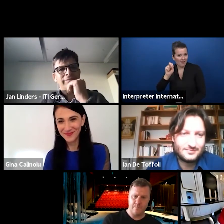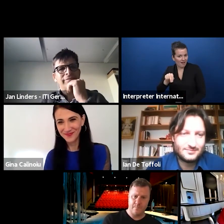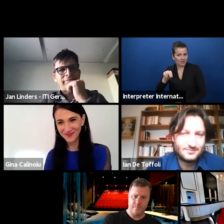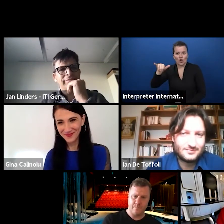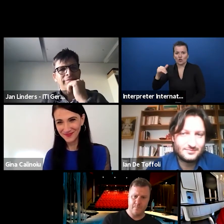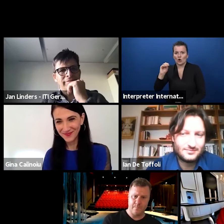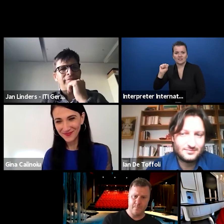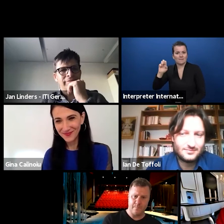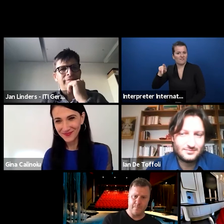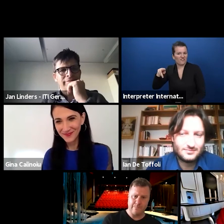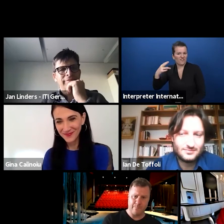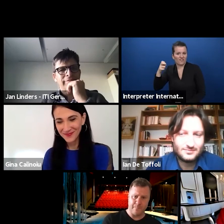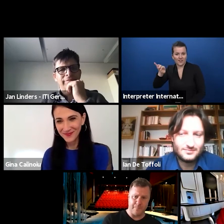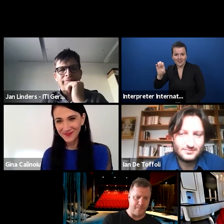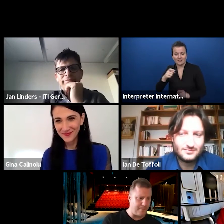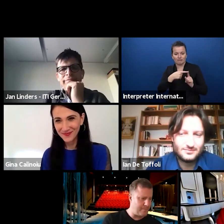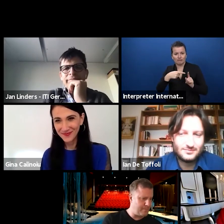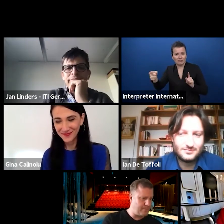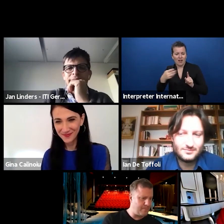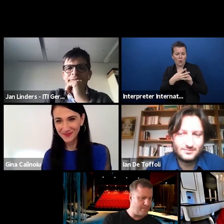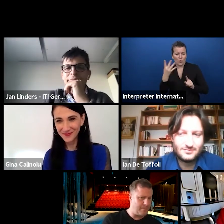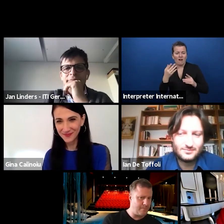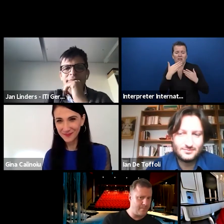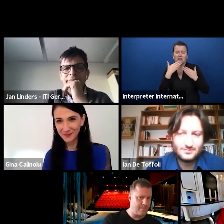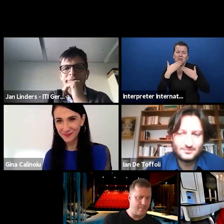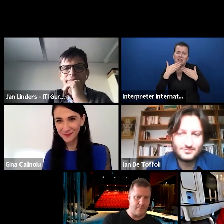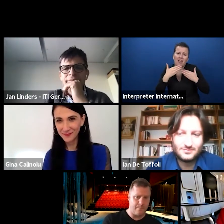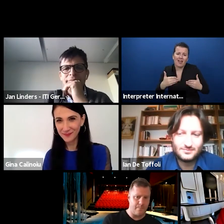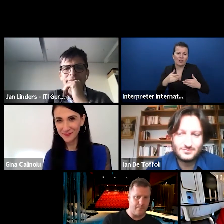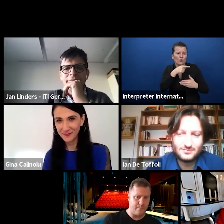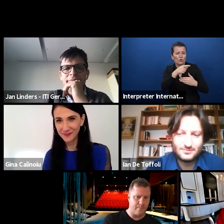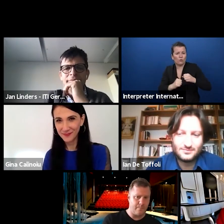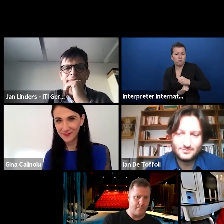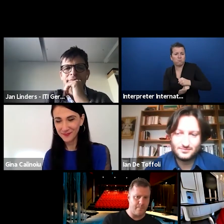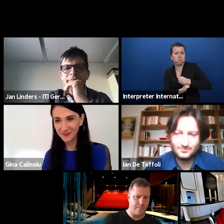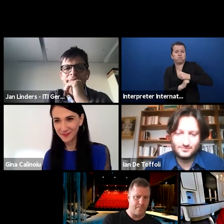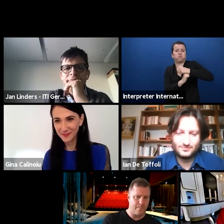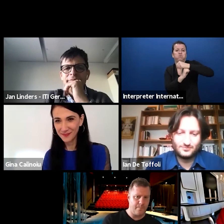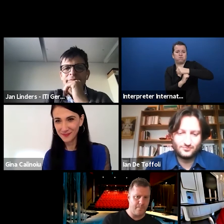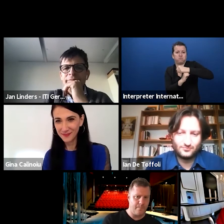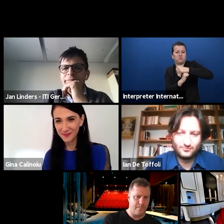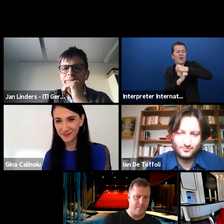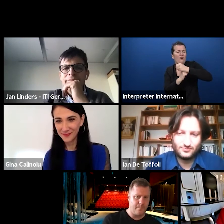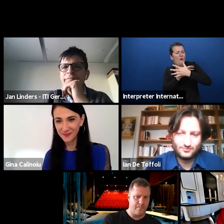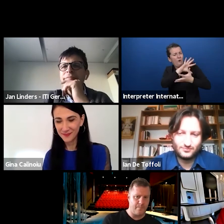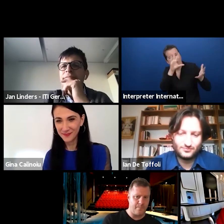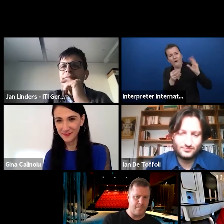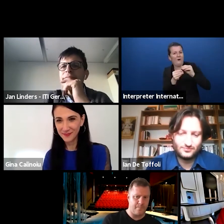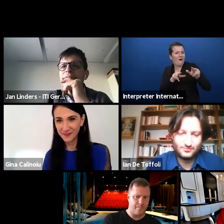you were really the anchors of this whole event and it probably wouldn't be happening